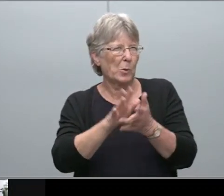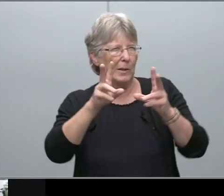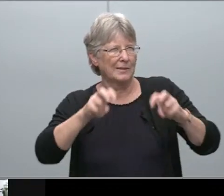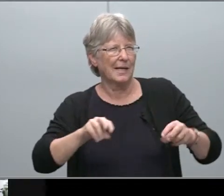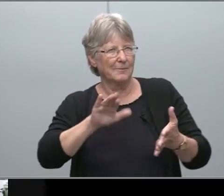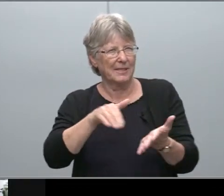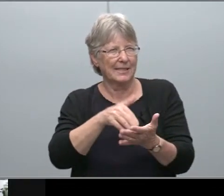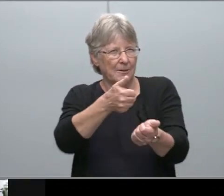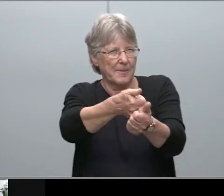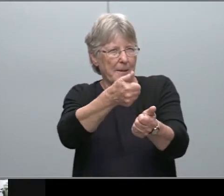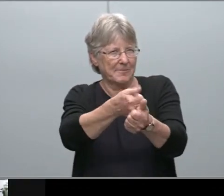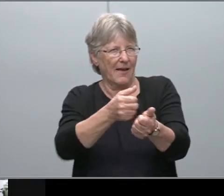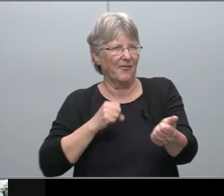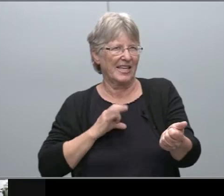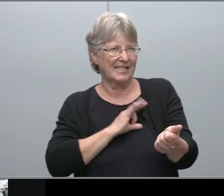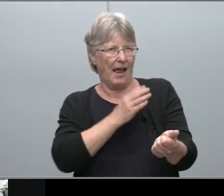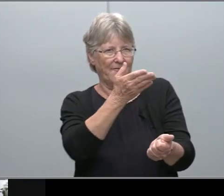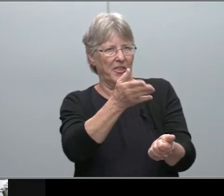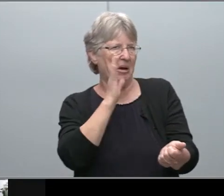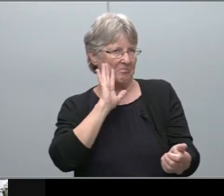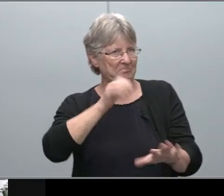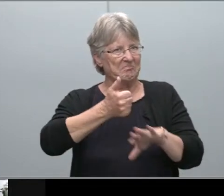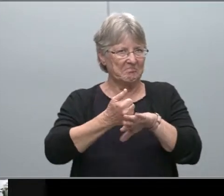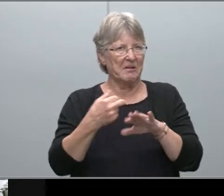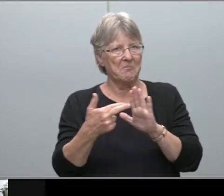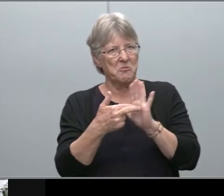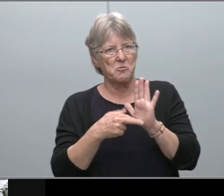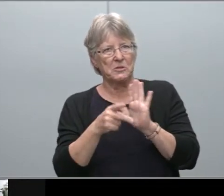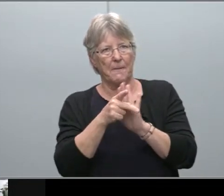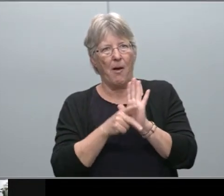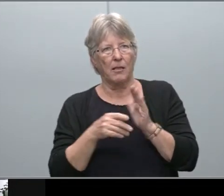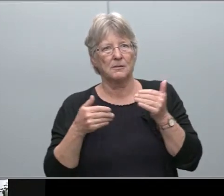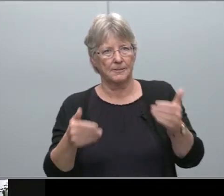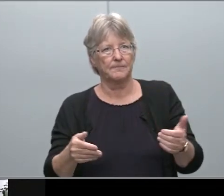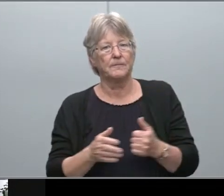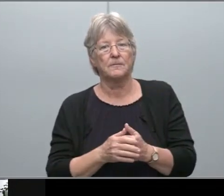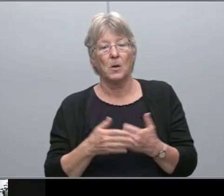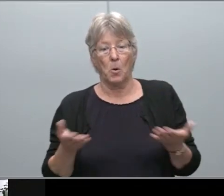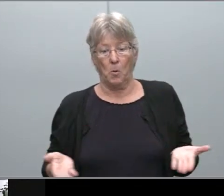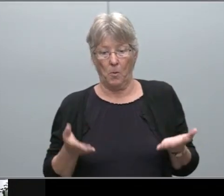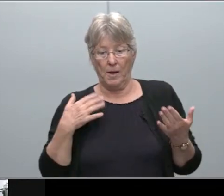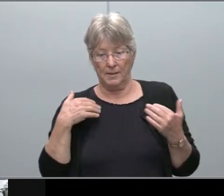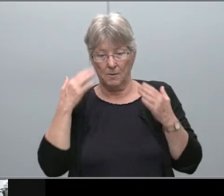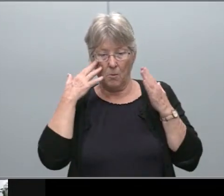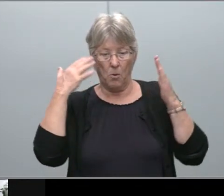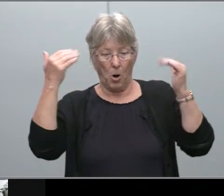but also who have questions around this. And I don't want to say, I do apologize